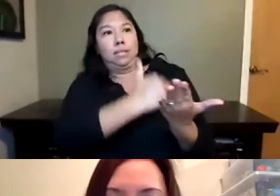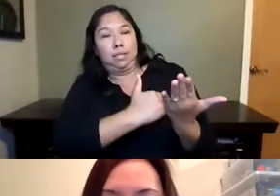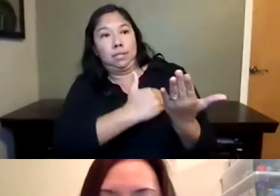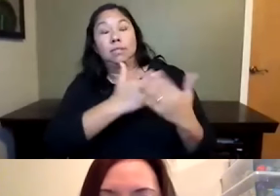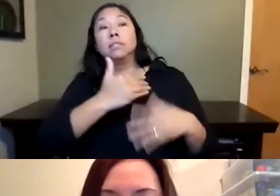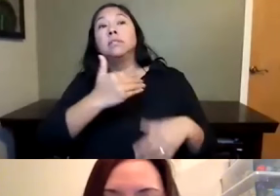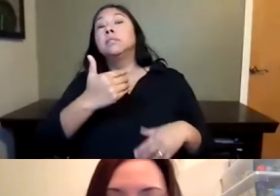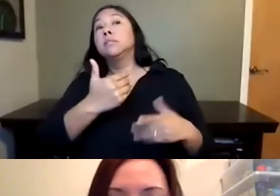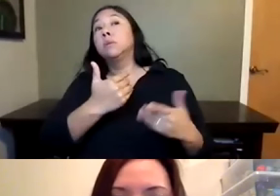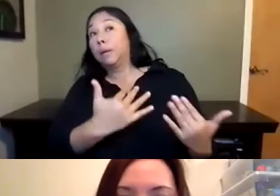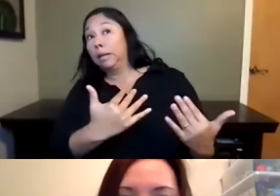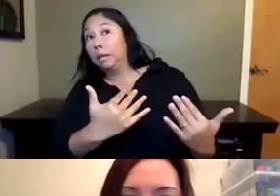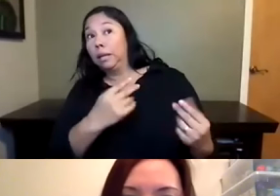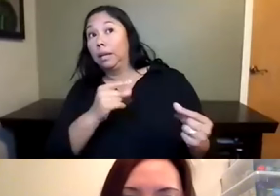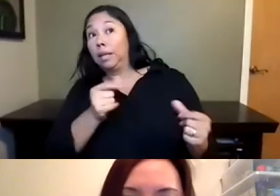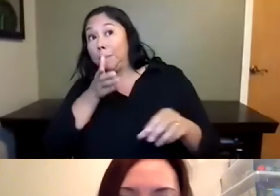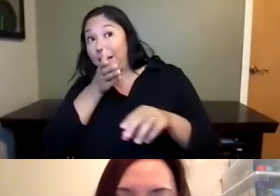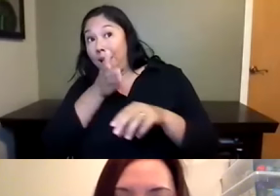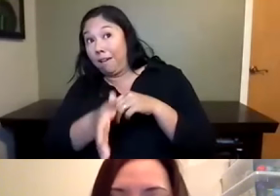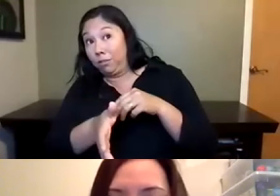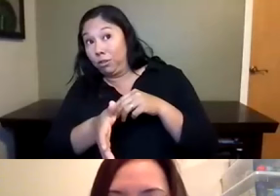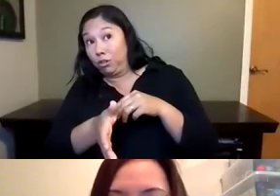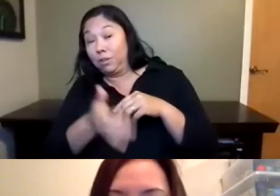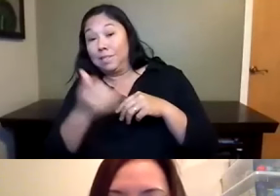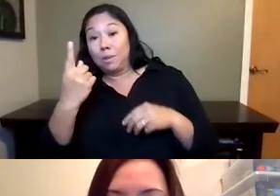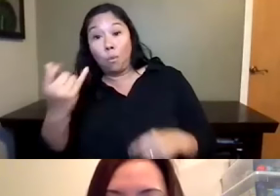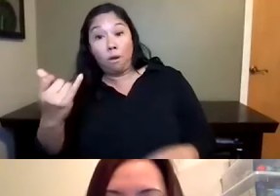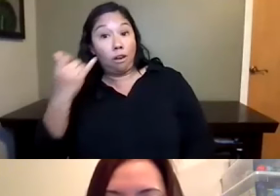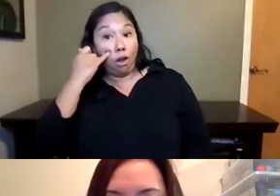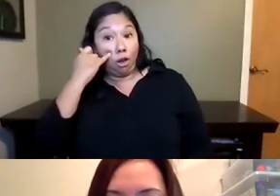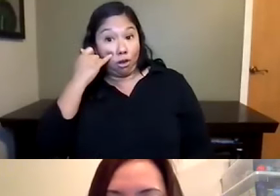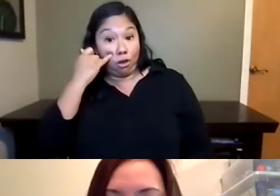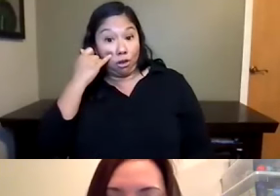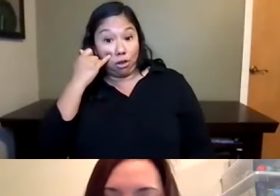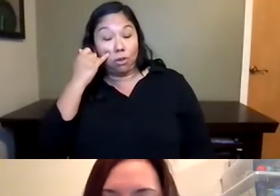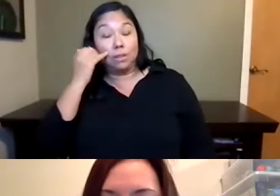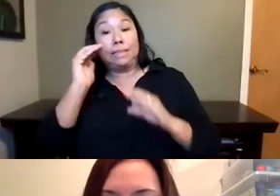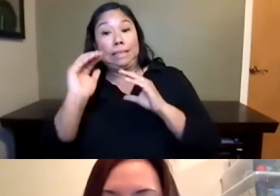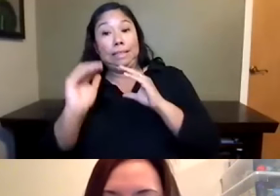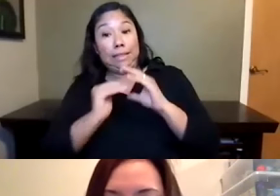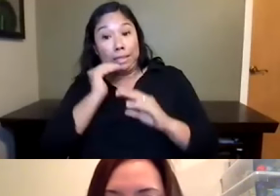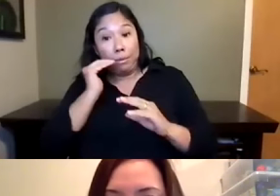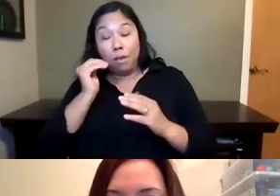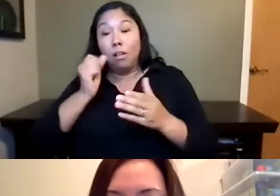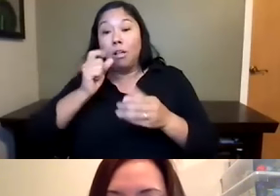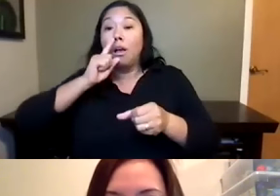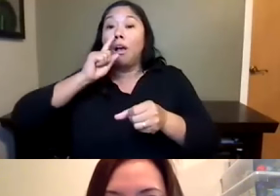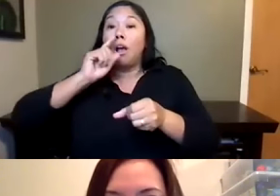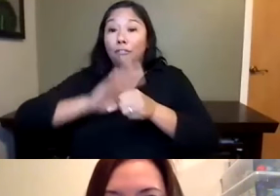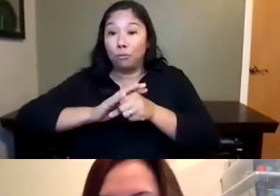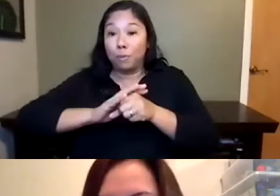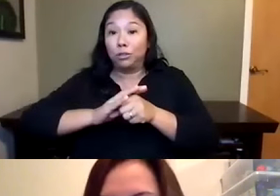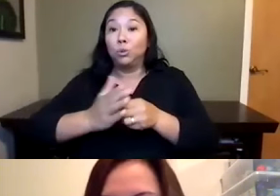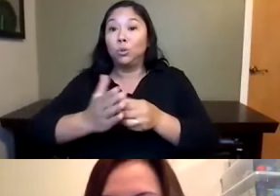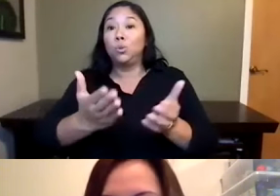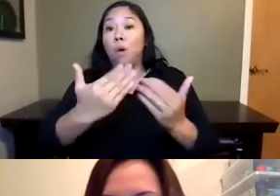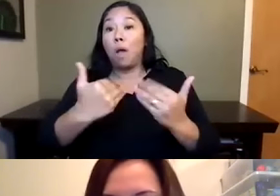I was called and emailed with confirmation to come in on Thursday to get vaccinated.